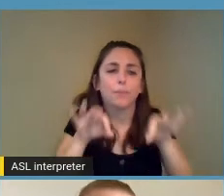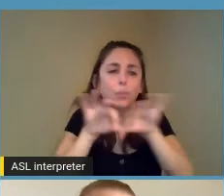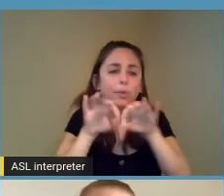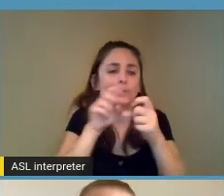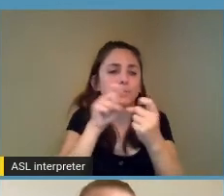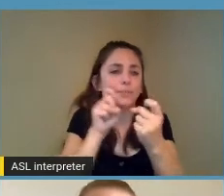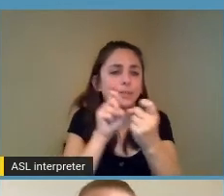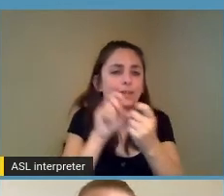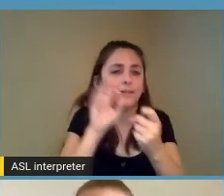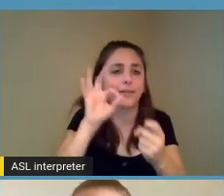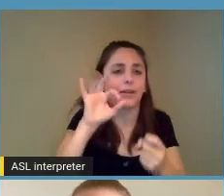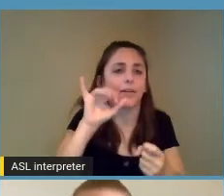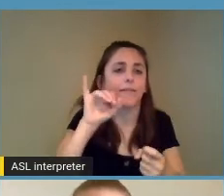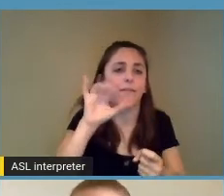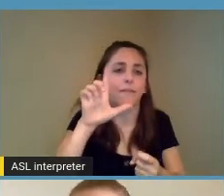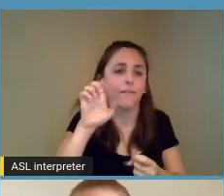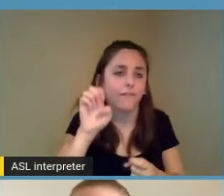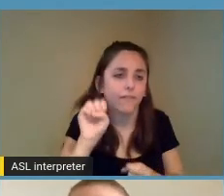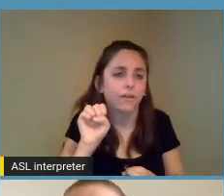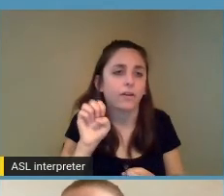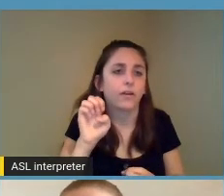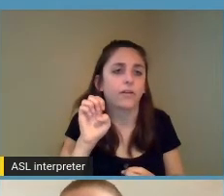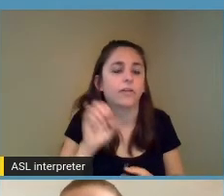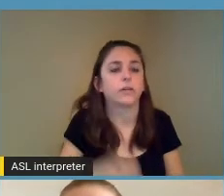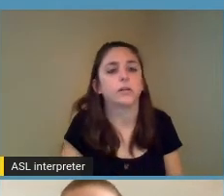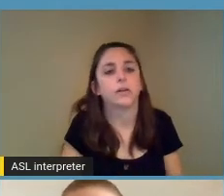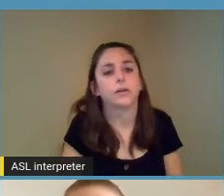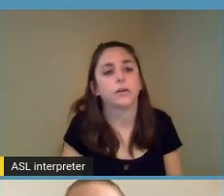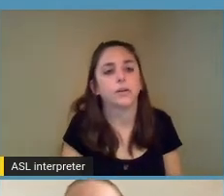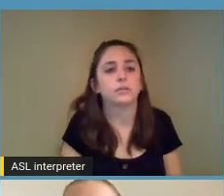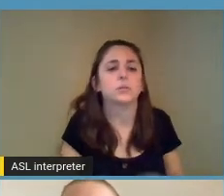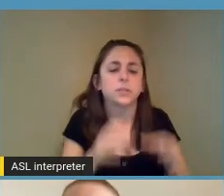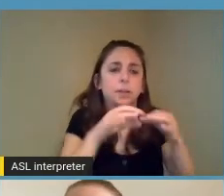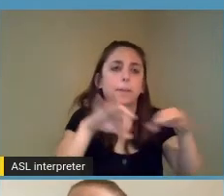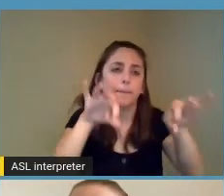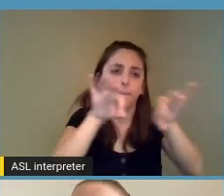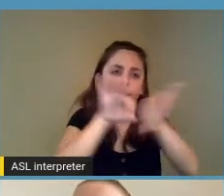on your project on your desktop or your computer. This is really important. You may think I